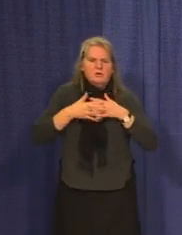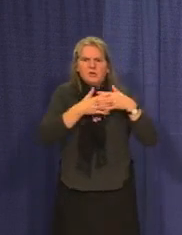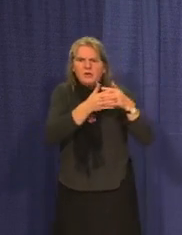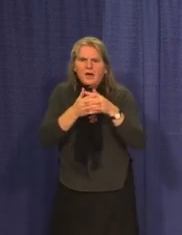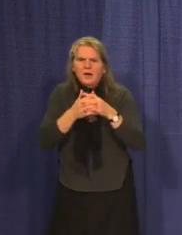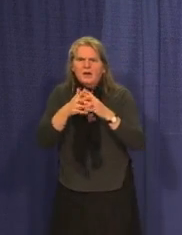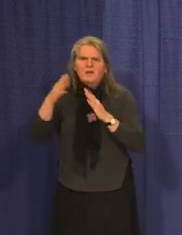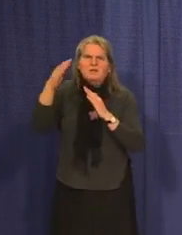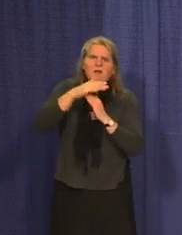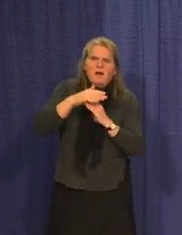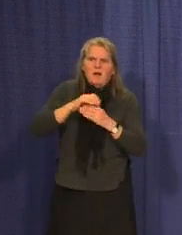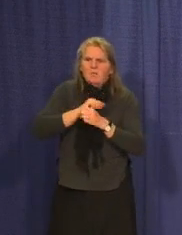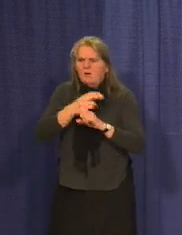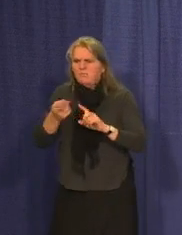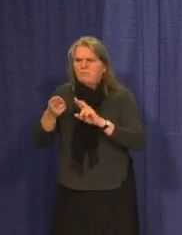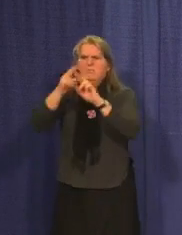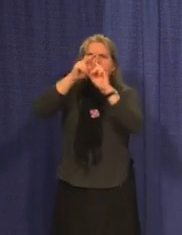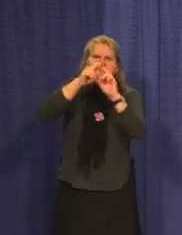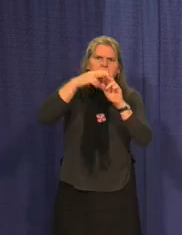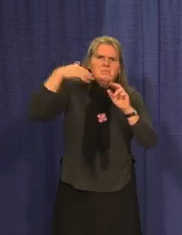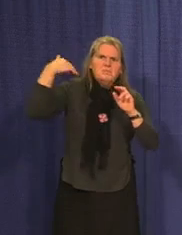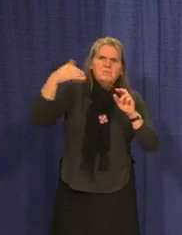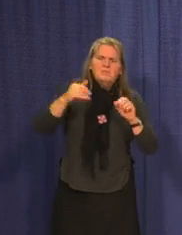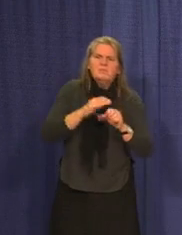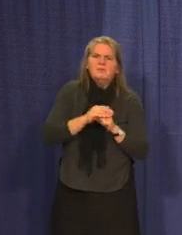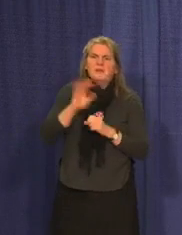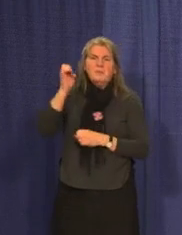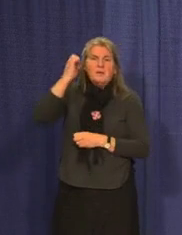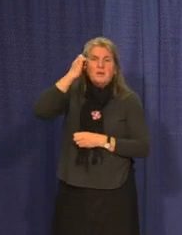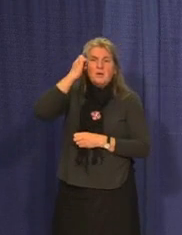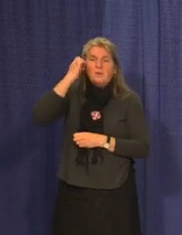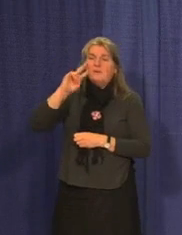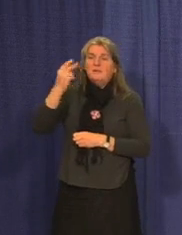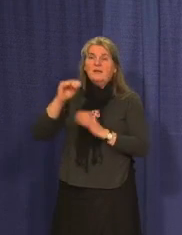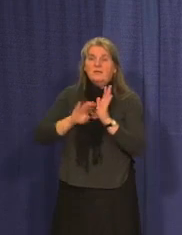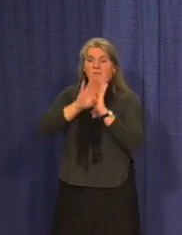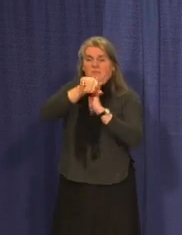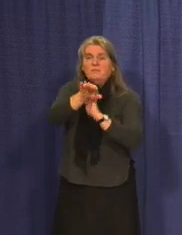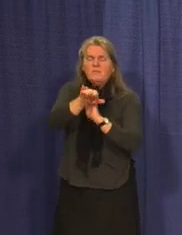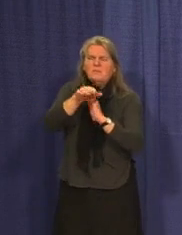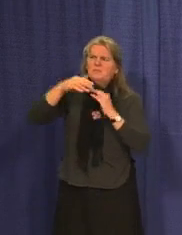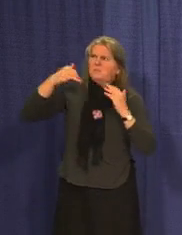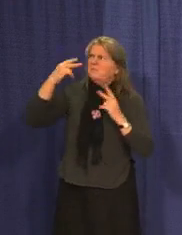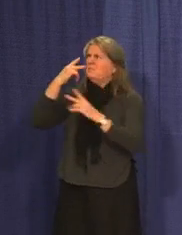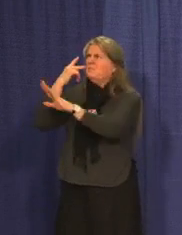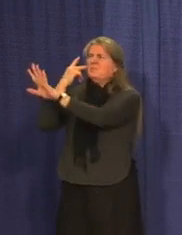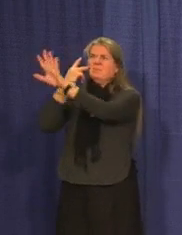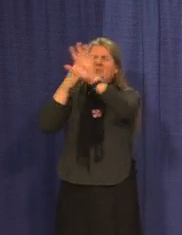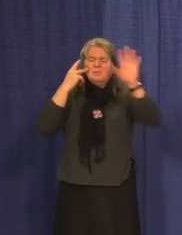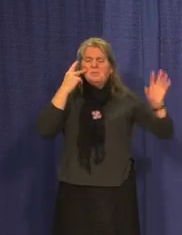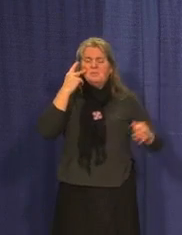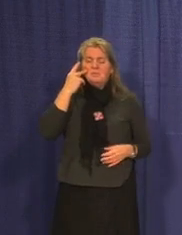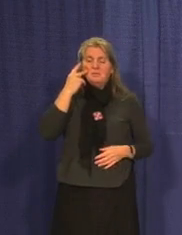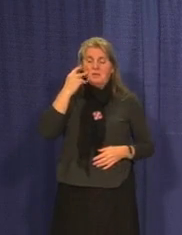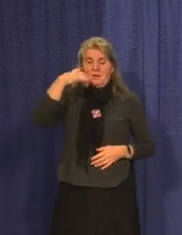fill up, the United States hitting new records daily, in many European countries facing huge second waves.